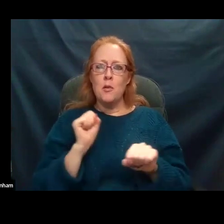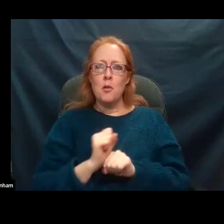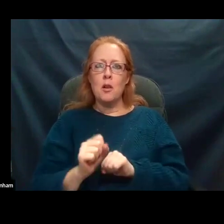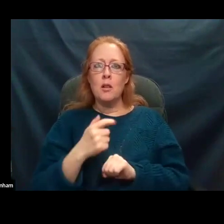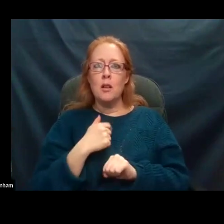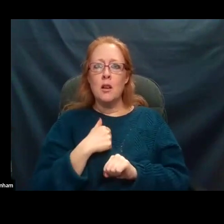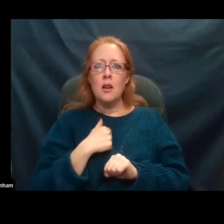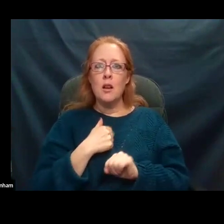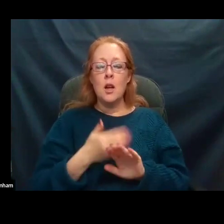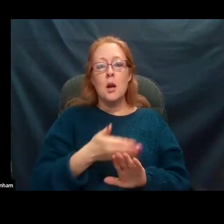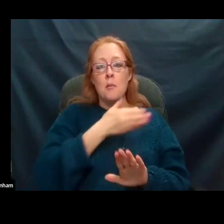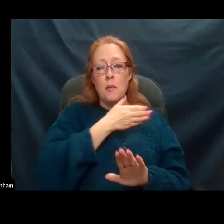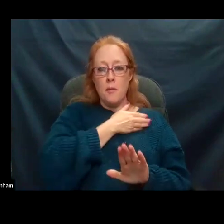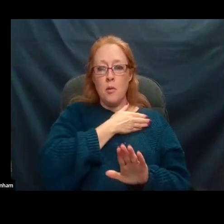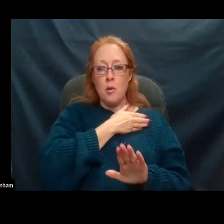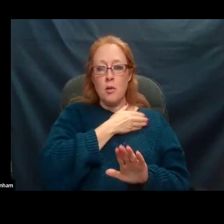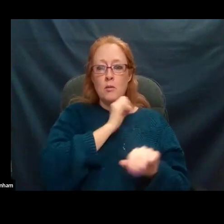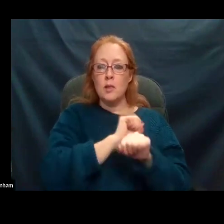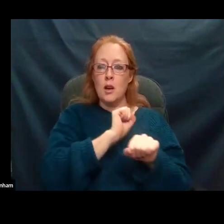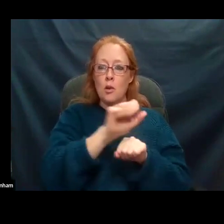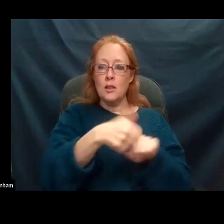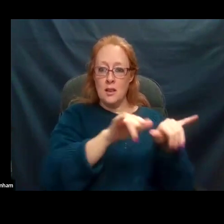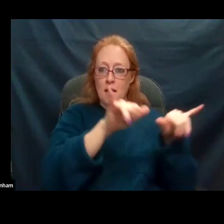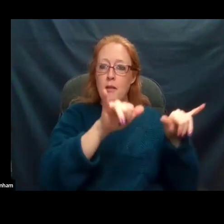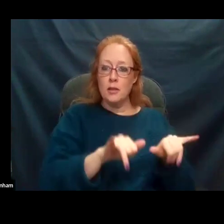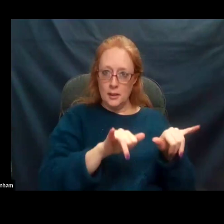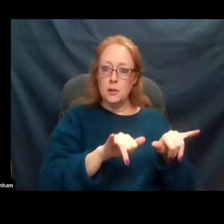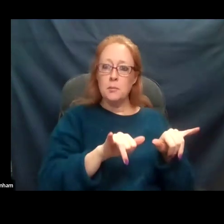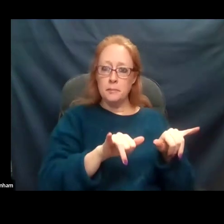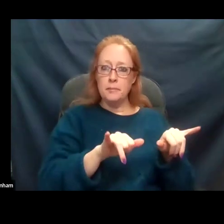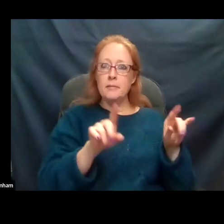And I've enjoyed 30 years of it, so hey, again I look in mirror I'm one luckiest dam people I know.